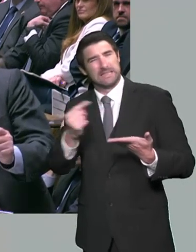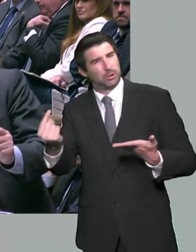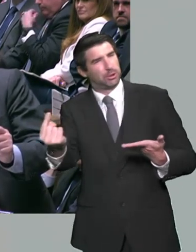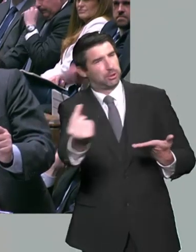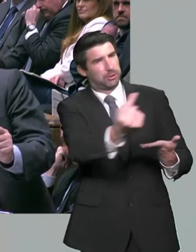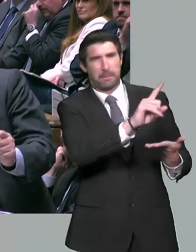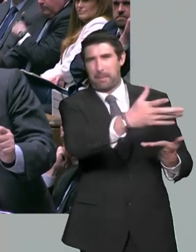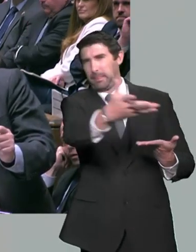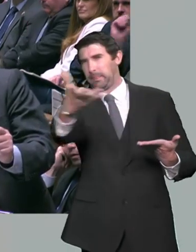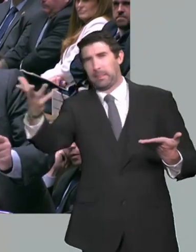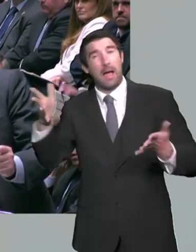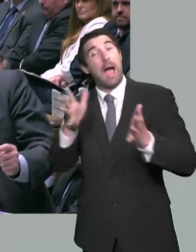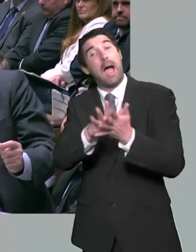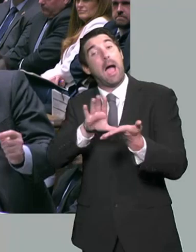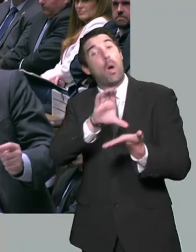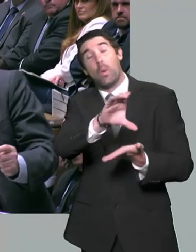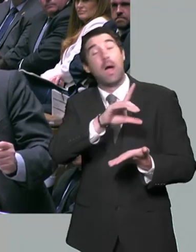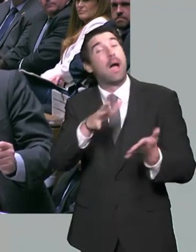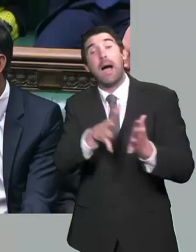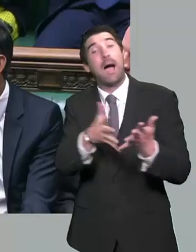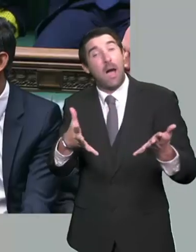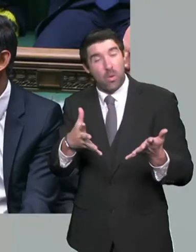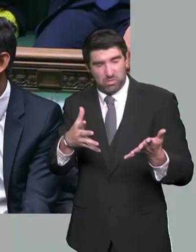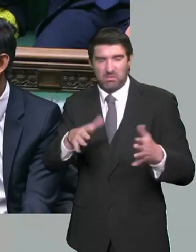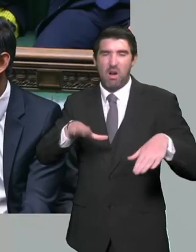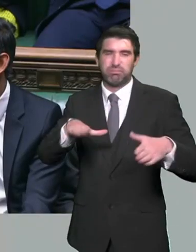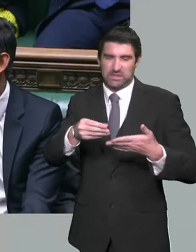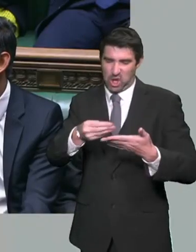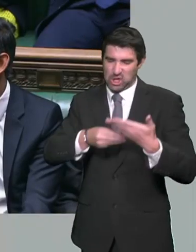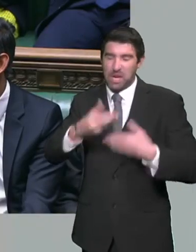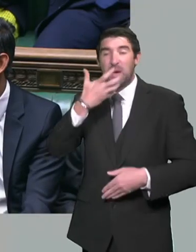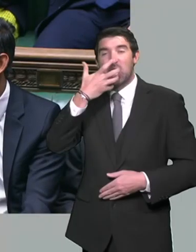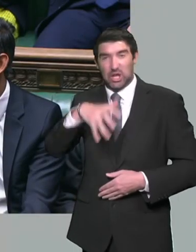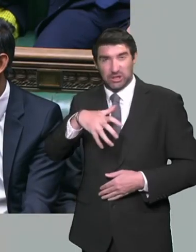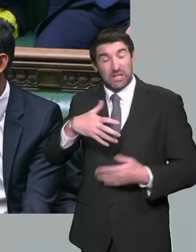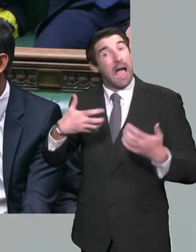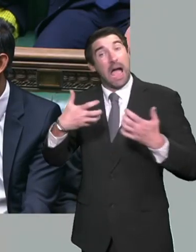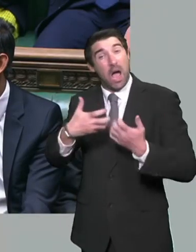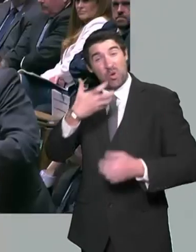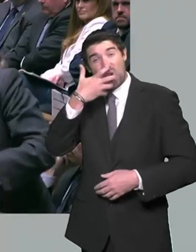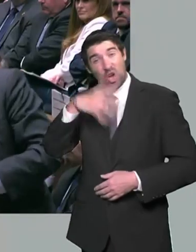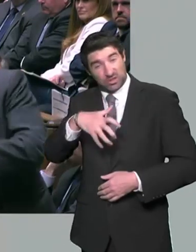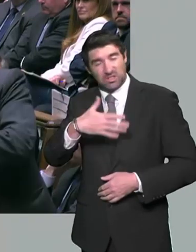Why can we do that? Because we have the fiscal firepower to do it and because the economy is in robust shape,